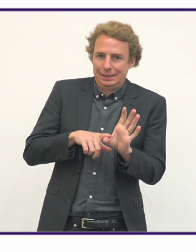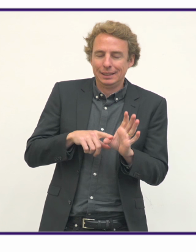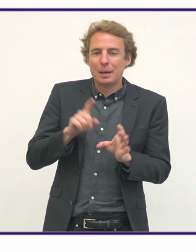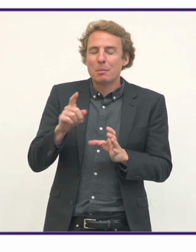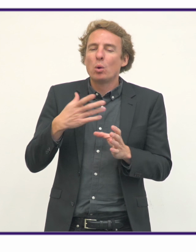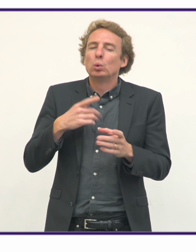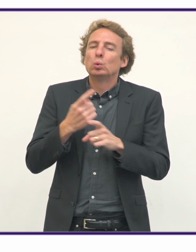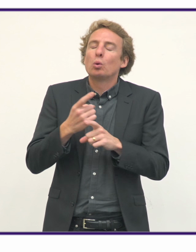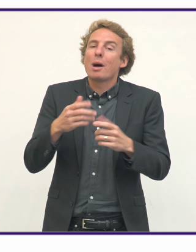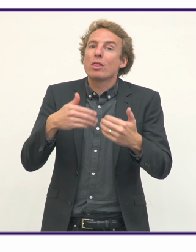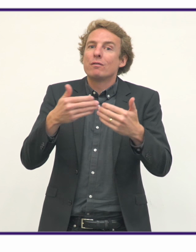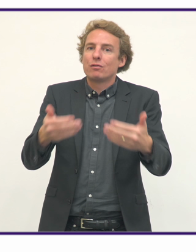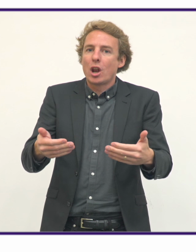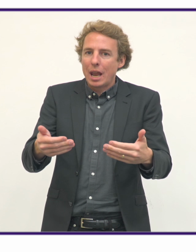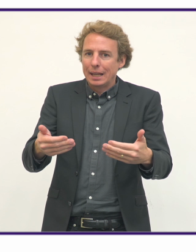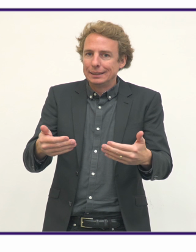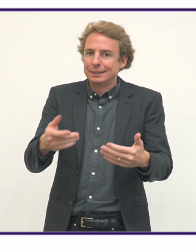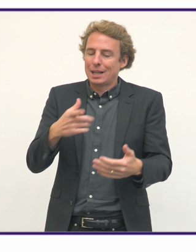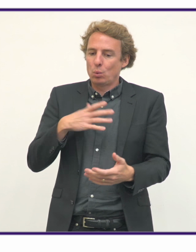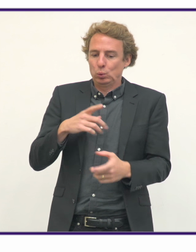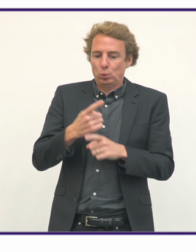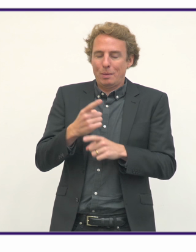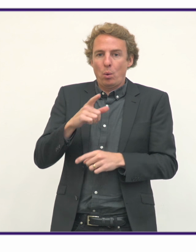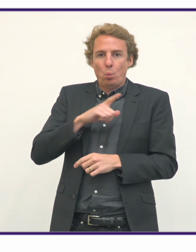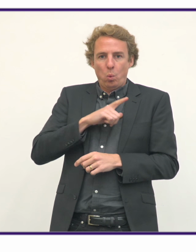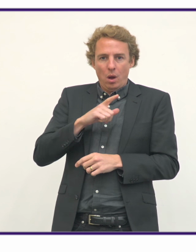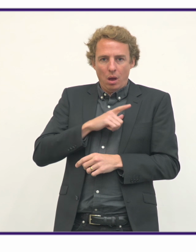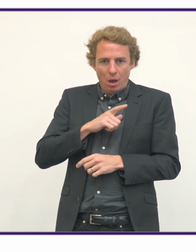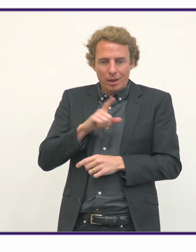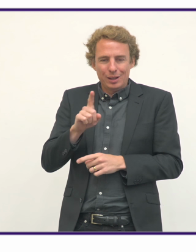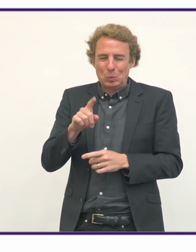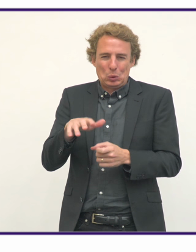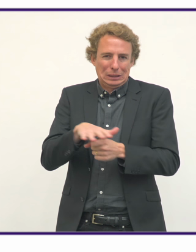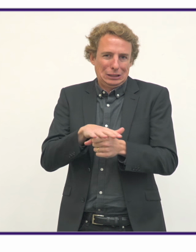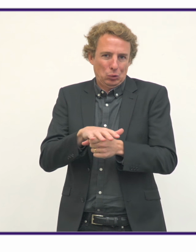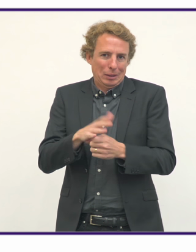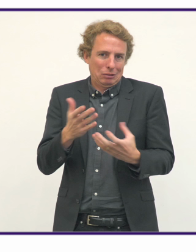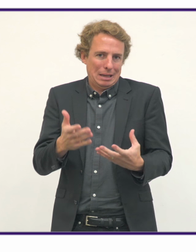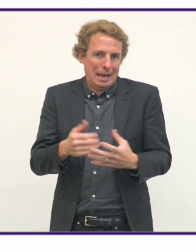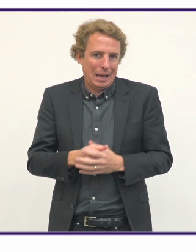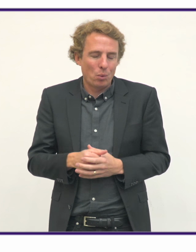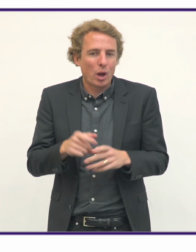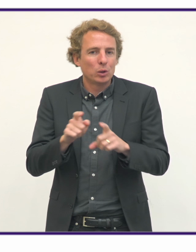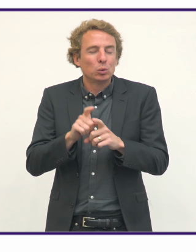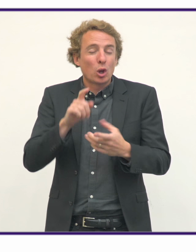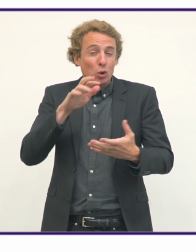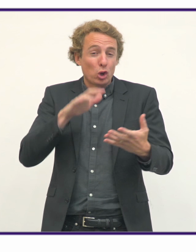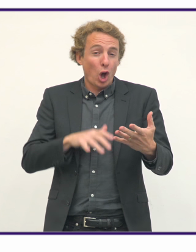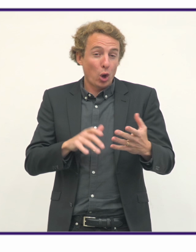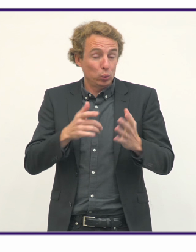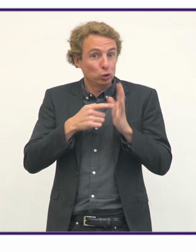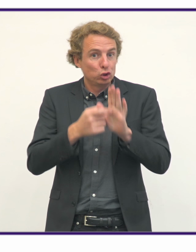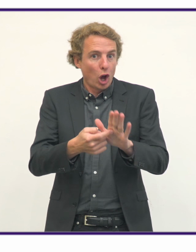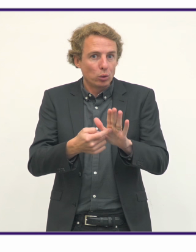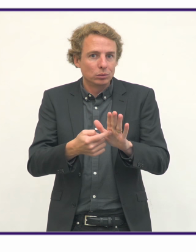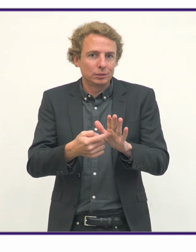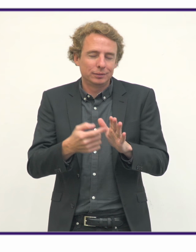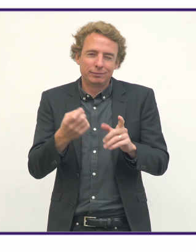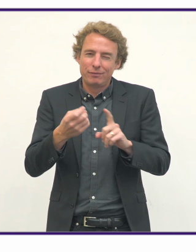about the front end. I'm going to talk about why, I'm going to talk about the state of it, and I'm going to show some code at lightning-fast speed. I hope you're all paying attention.